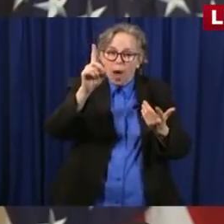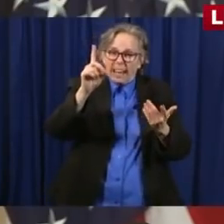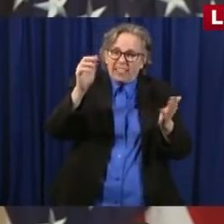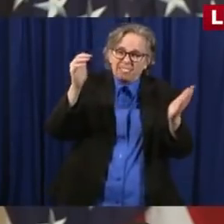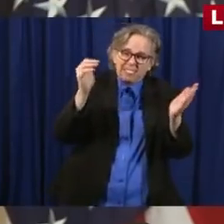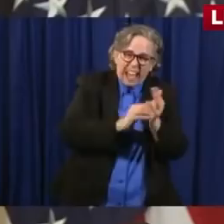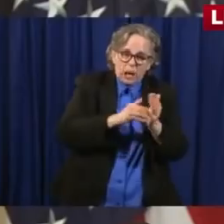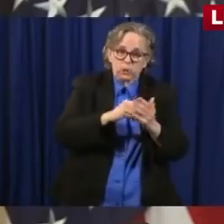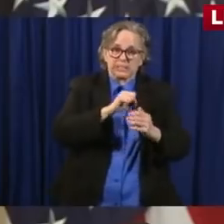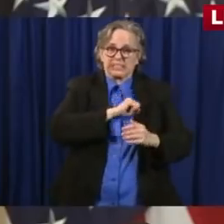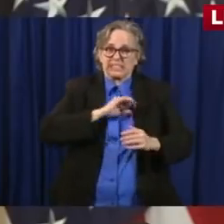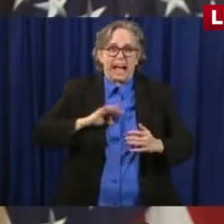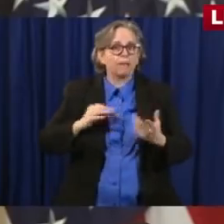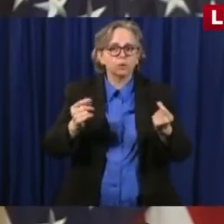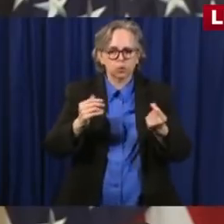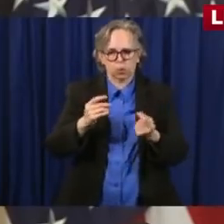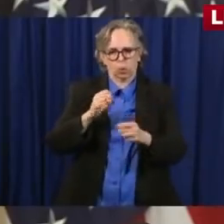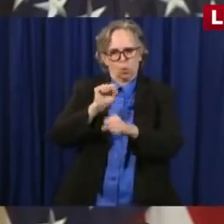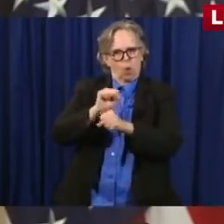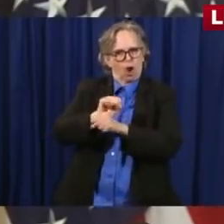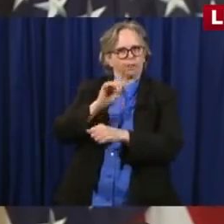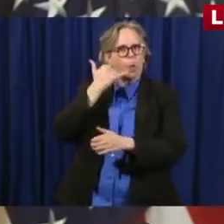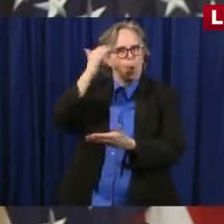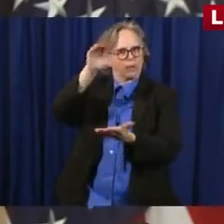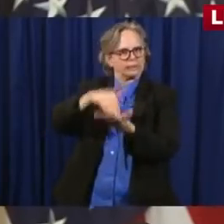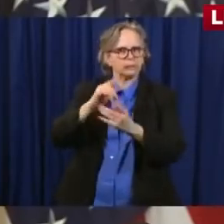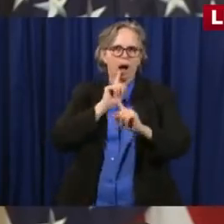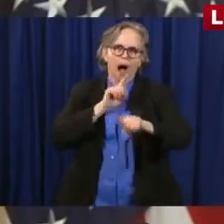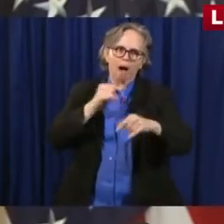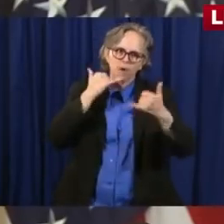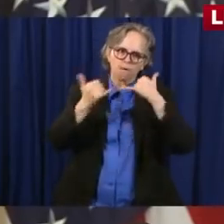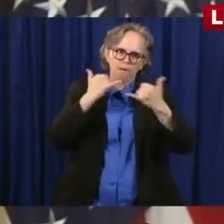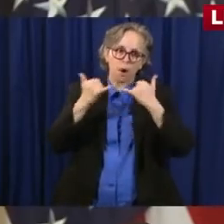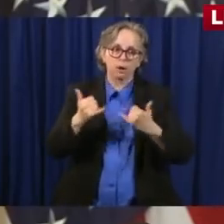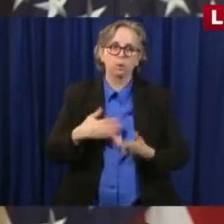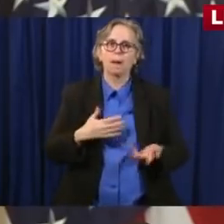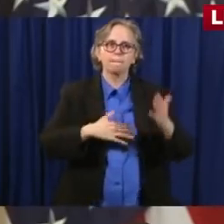BY THE END OF THIS WEEK WE WILL HAVE 1000 STAFF TAKING CALLS.